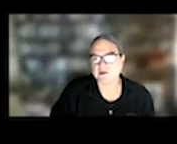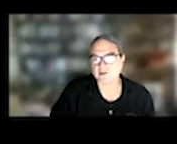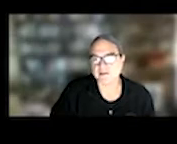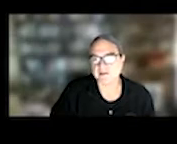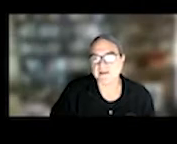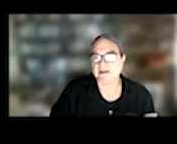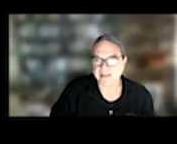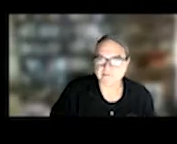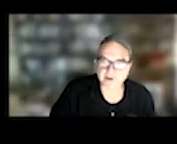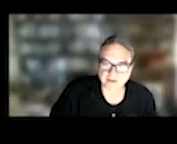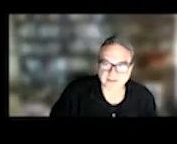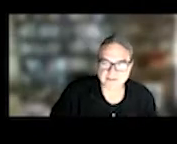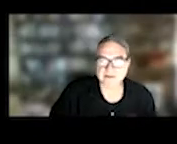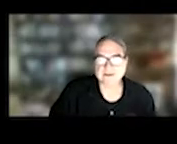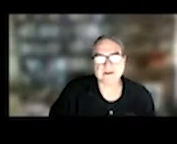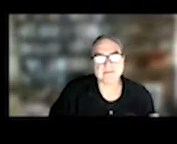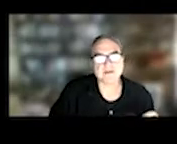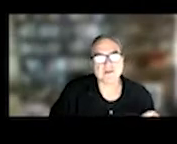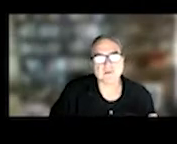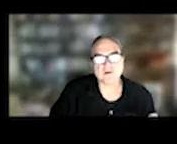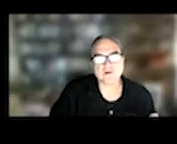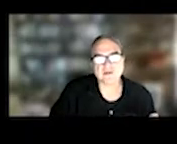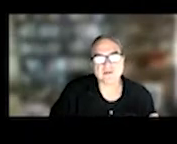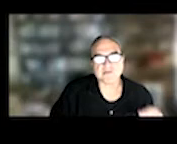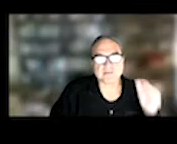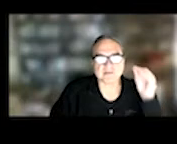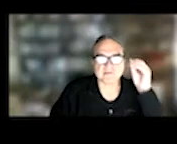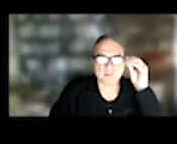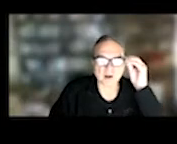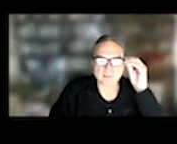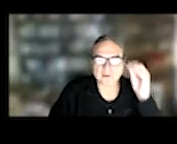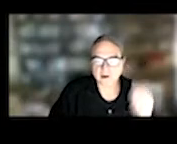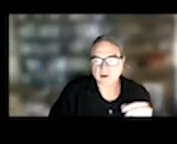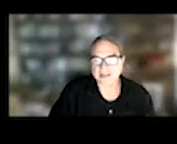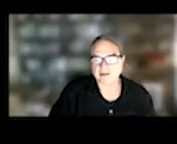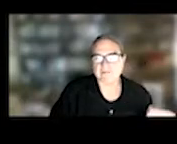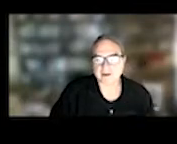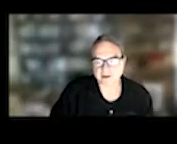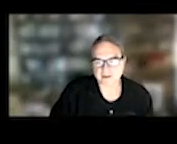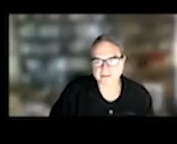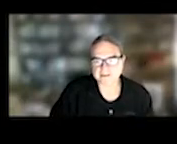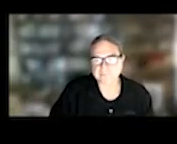are legally Native Americans. The Chamorro indigenous peoples of Guam are Native Americans.